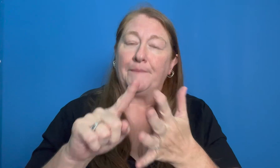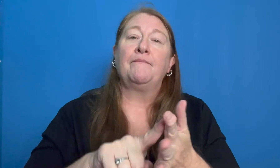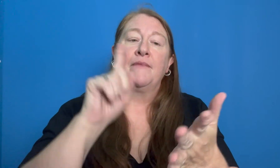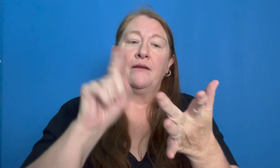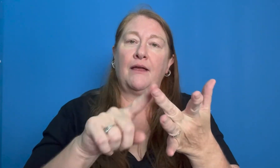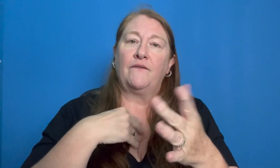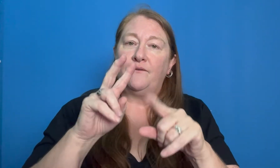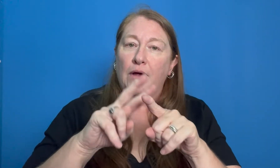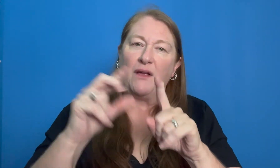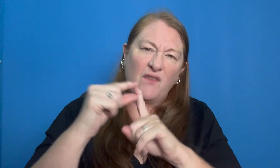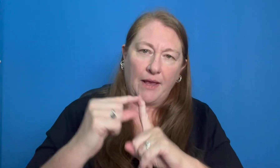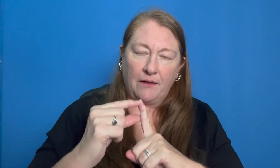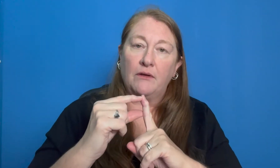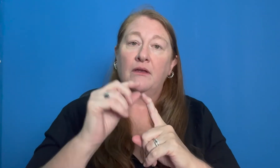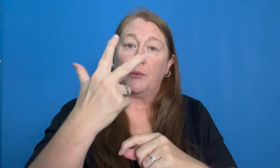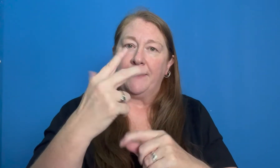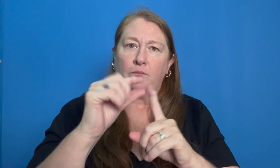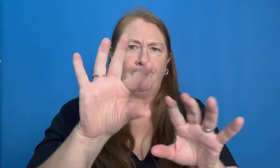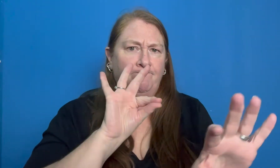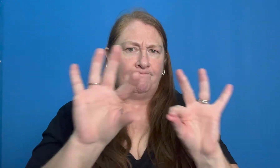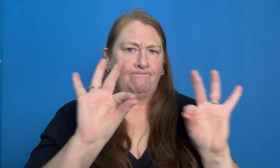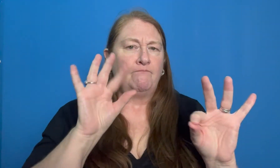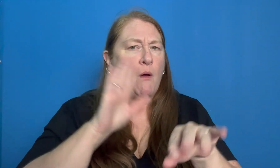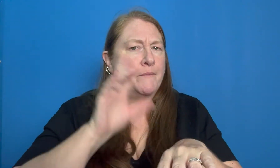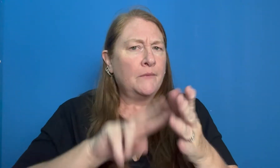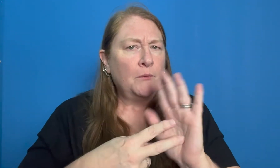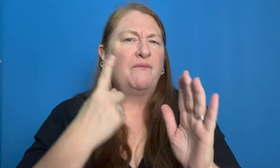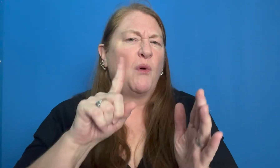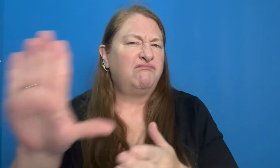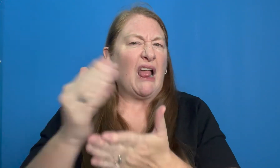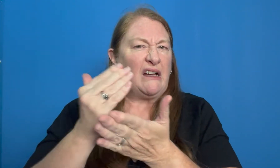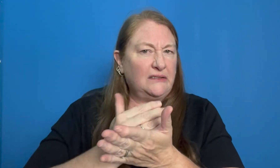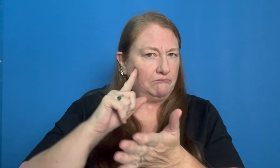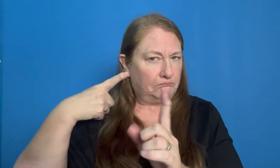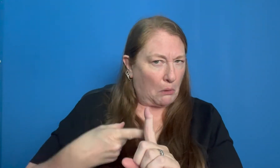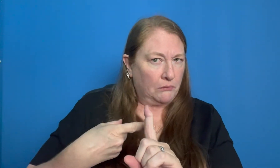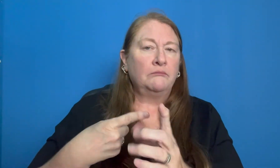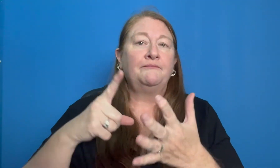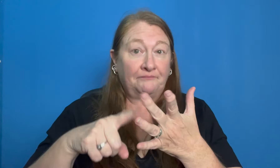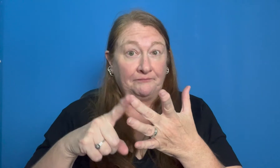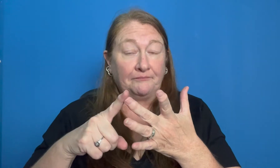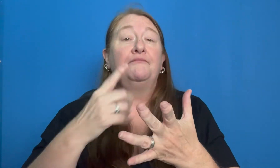a lesson with three vocabulary words selected on purpose for the lesson,